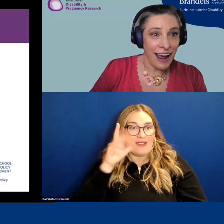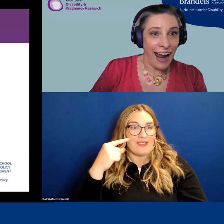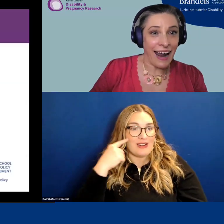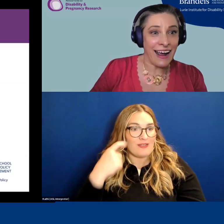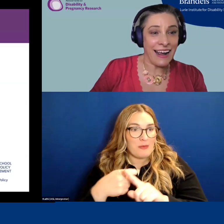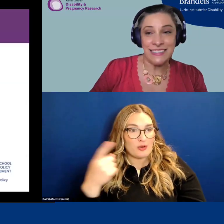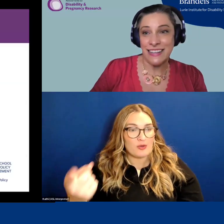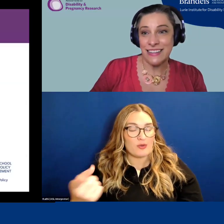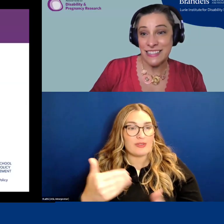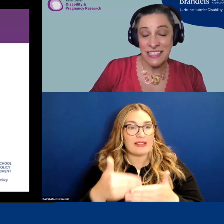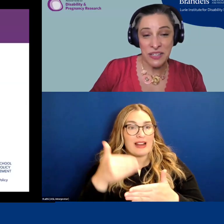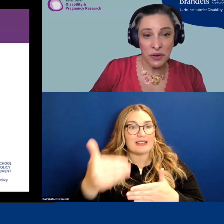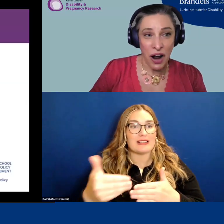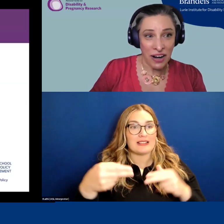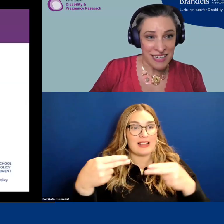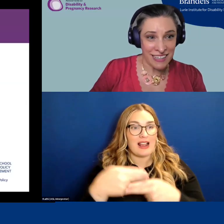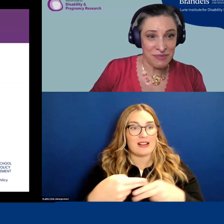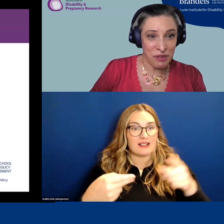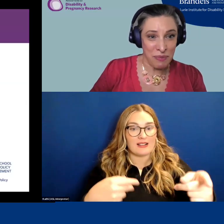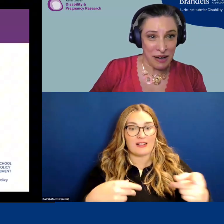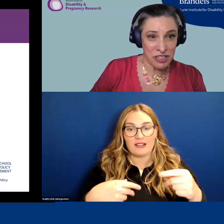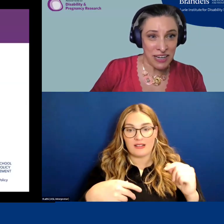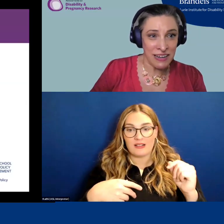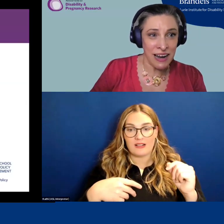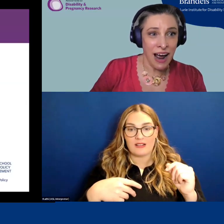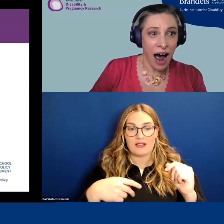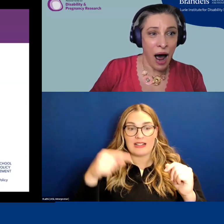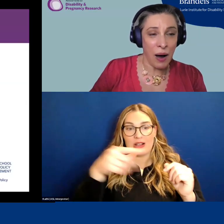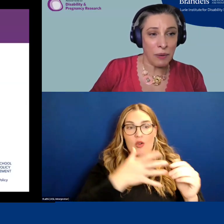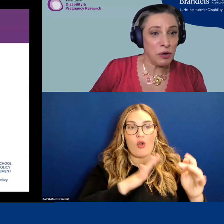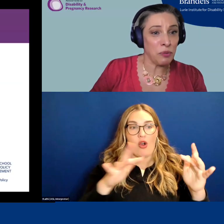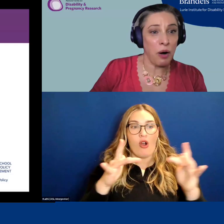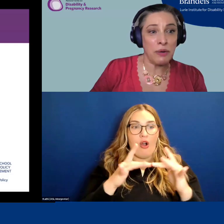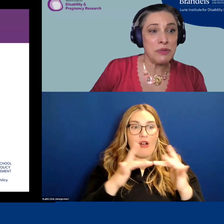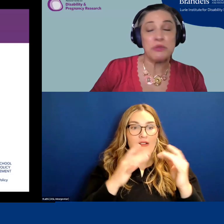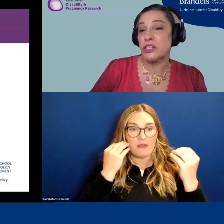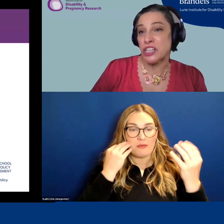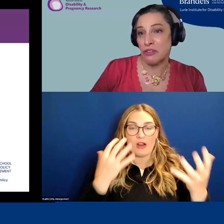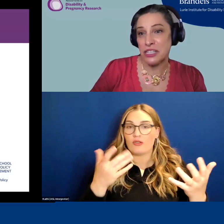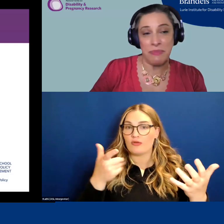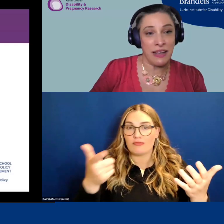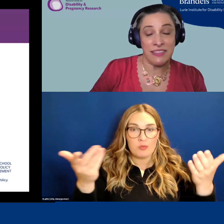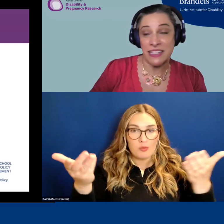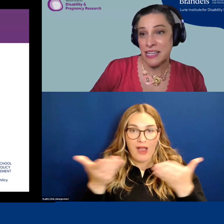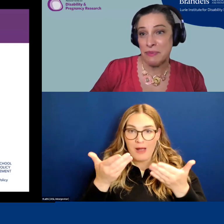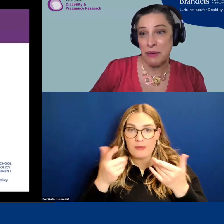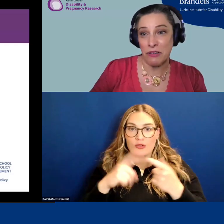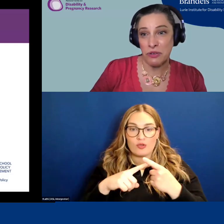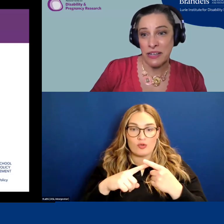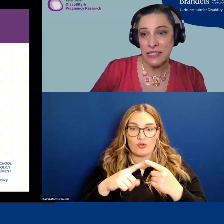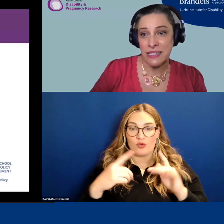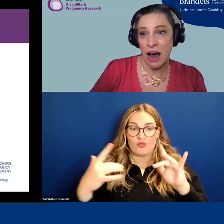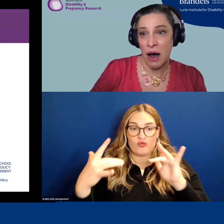And this is our contact information. You're welcome to reach out to me at this email address.